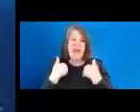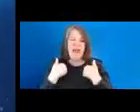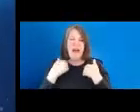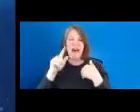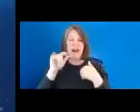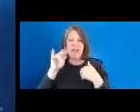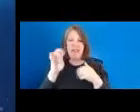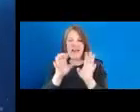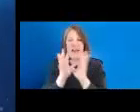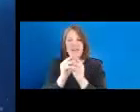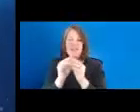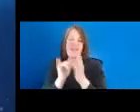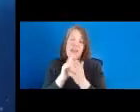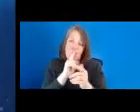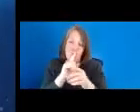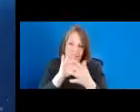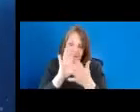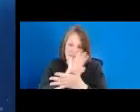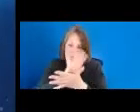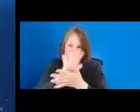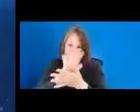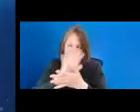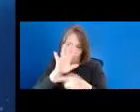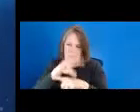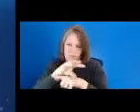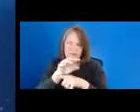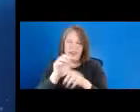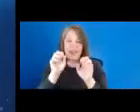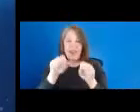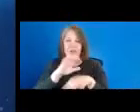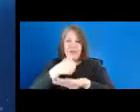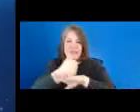a video session. 16:21:55 You can set up your video meetings